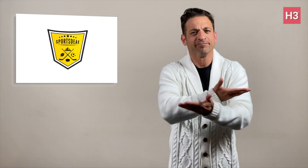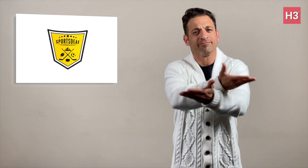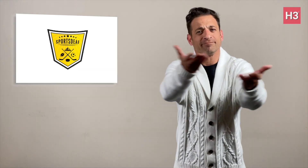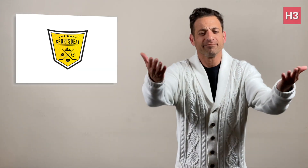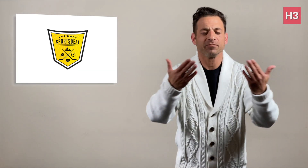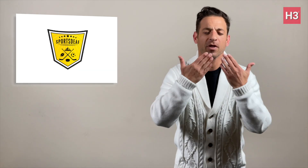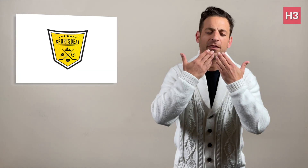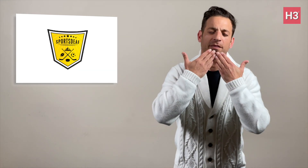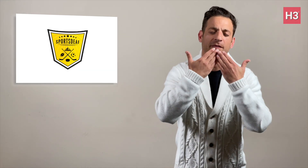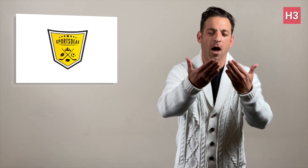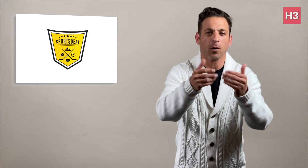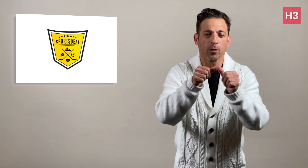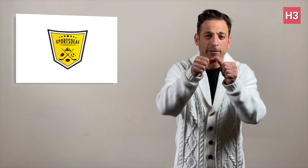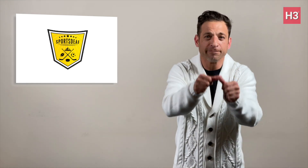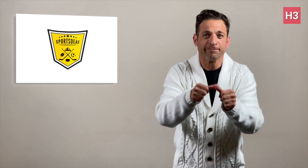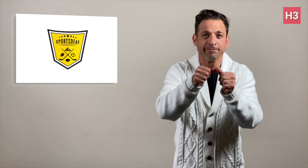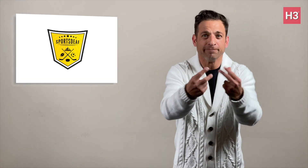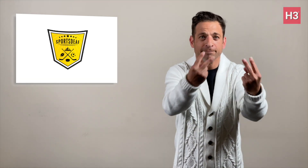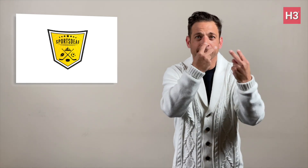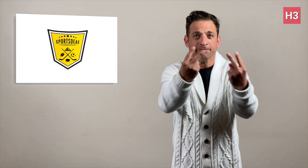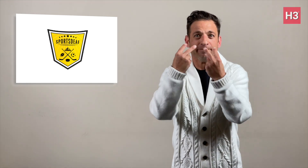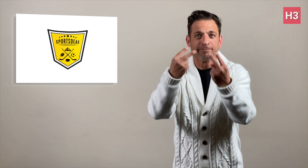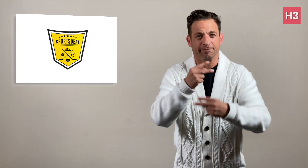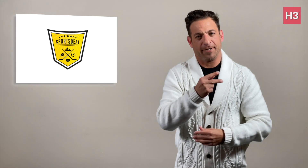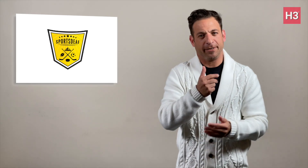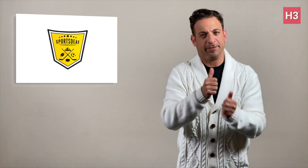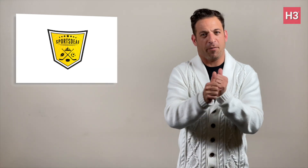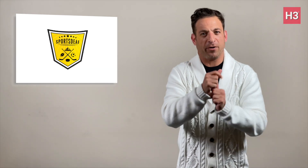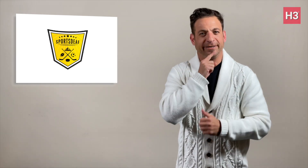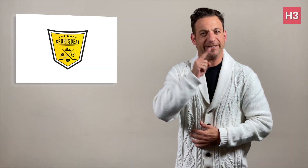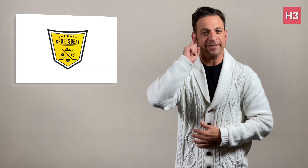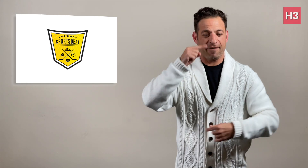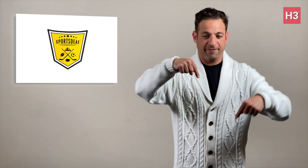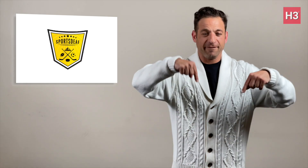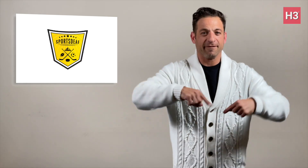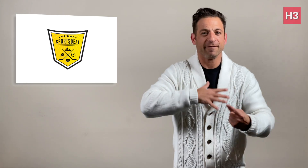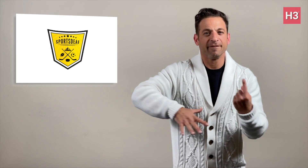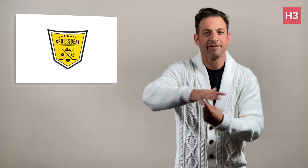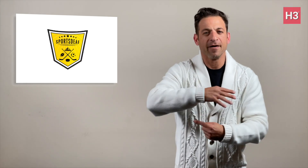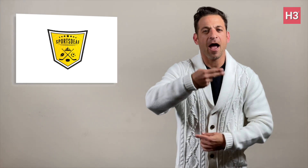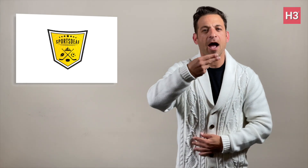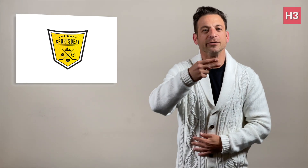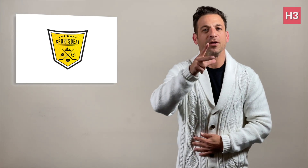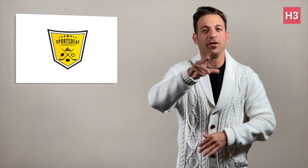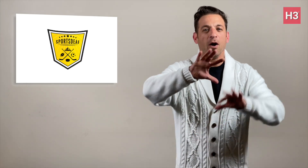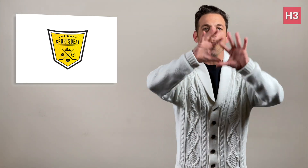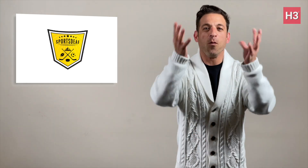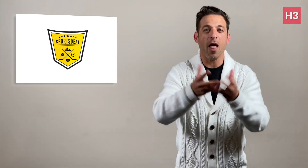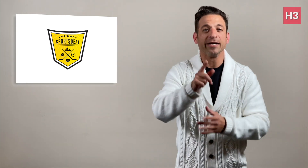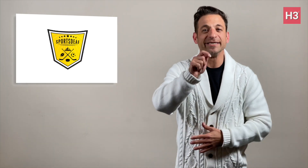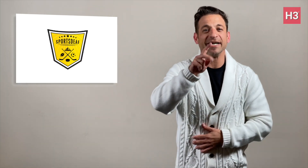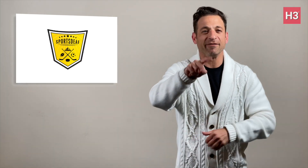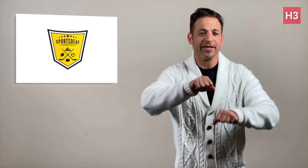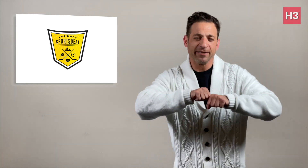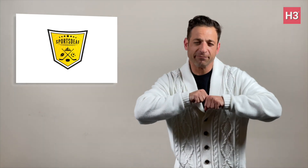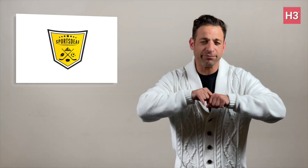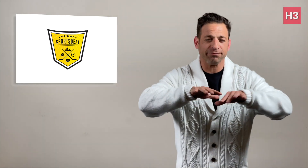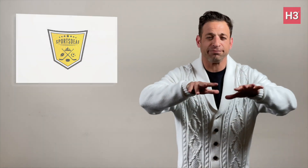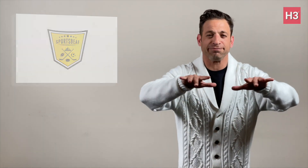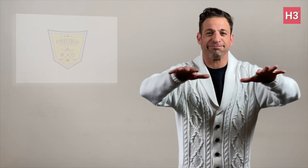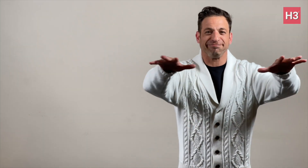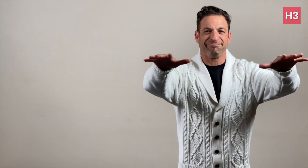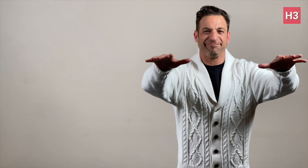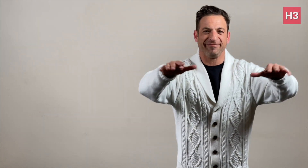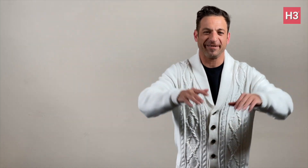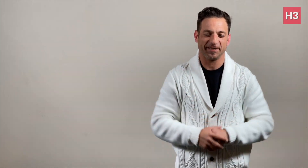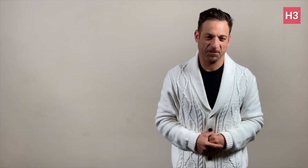Thank you for viewing SportsDeaf at H3 World TV.